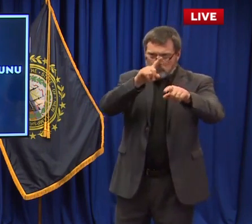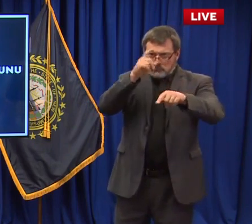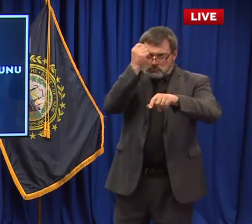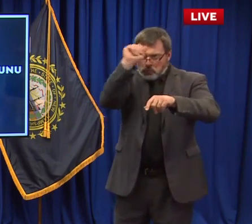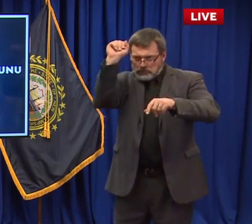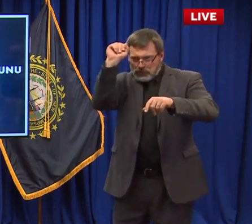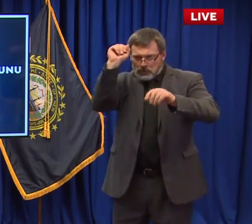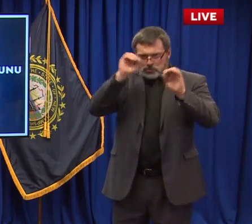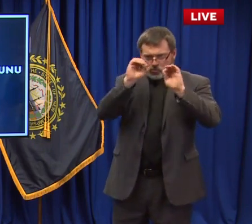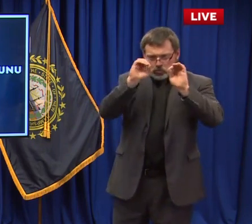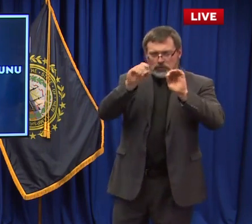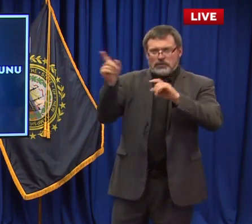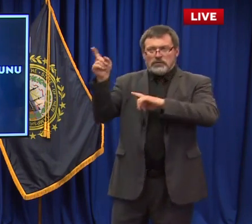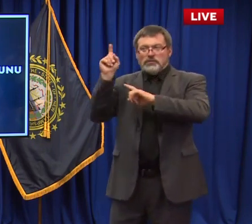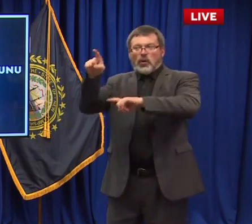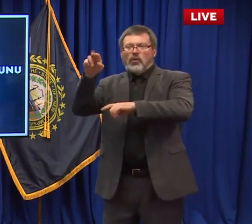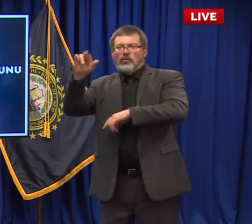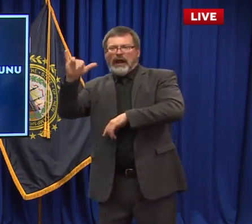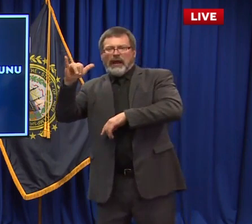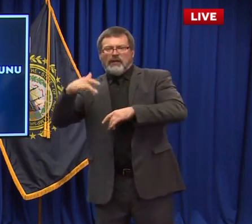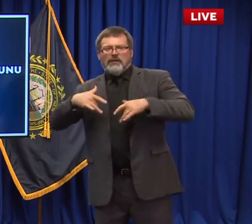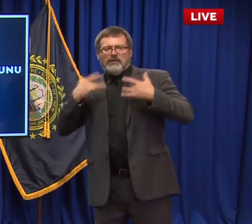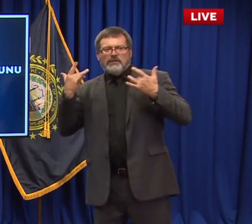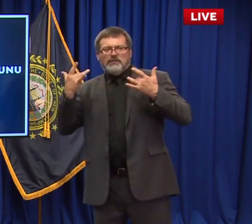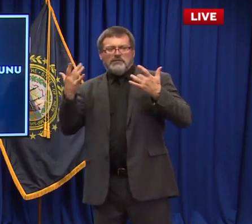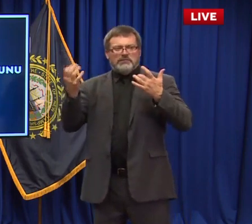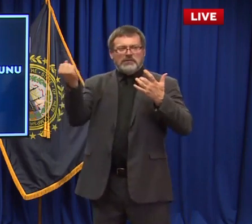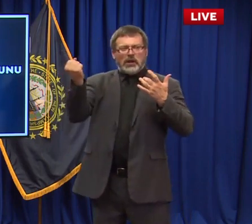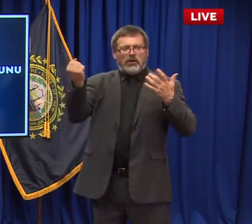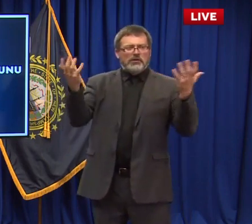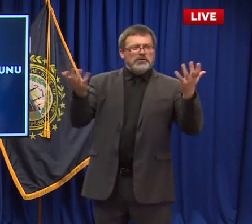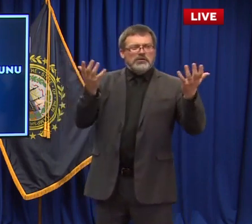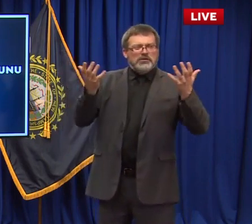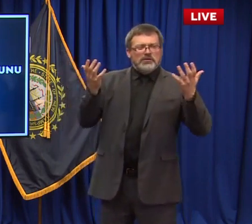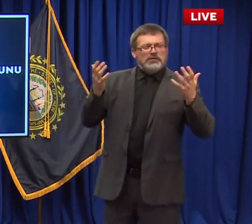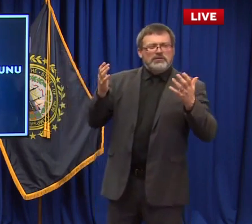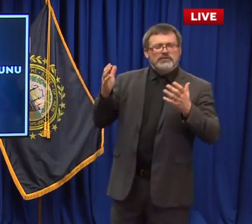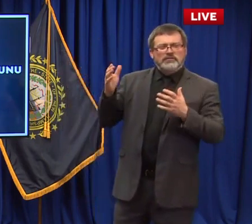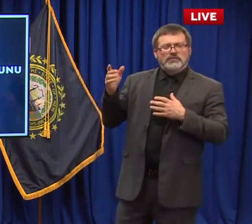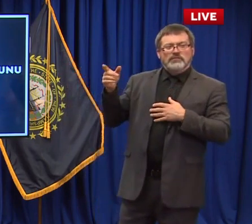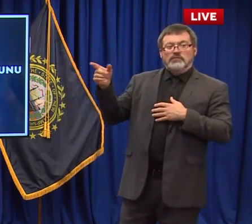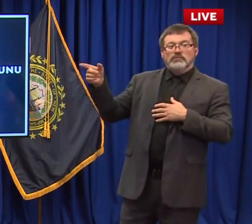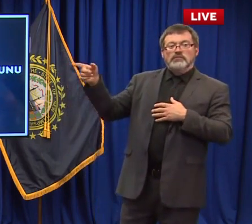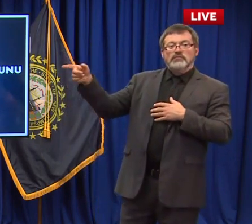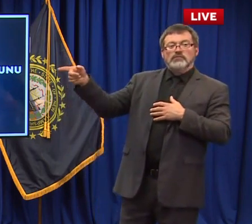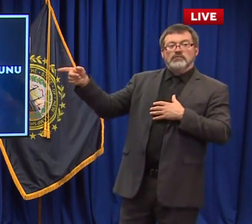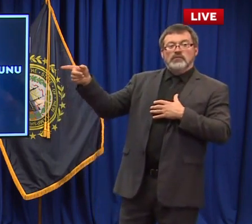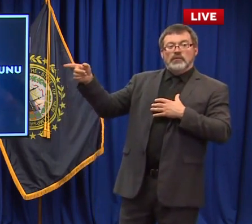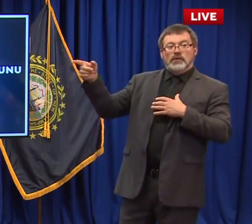YOU HAVE NOT ATTENDED OTHER PROTESTS AS FAR AS I KNOW. THIS IS NOT A PROTEST.